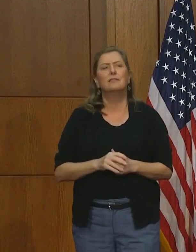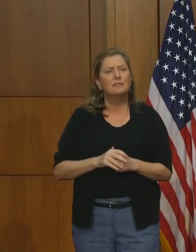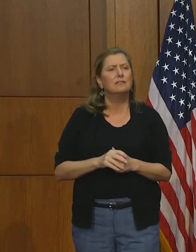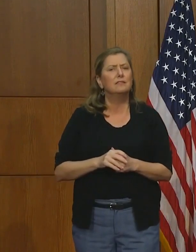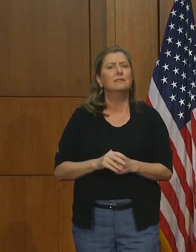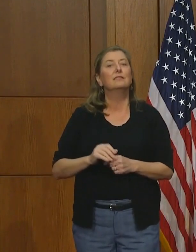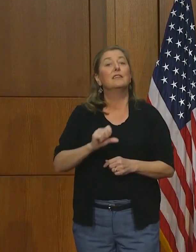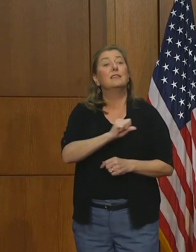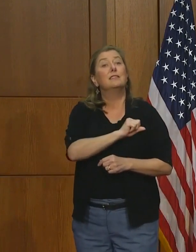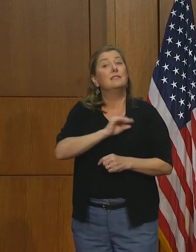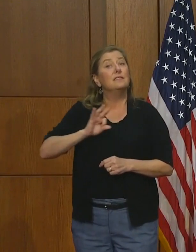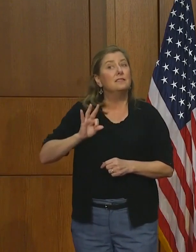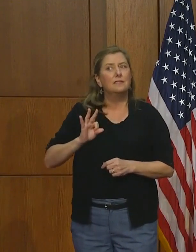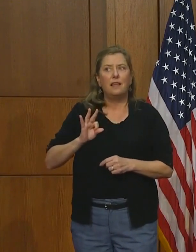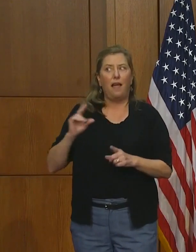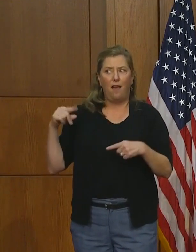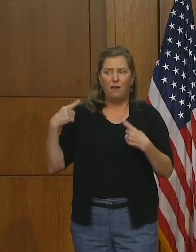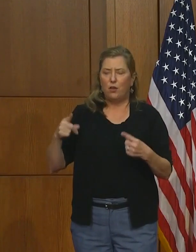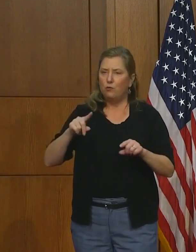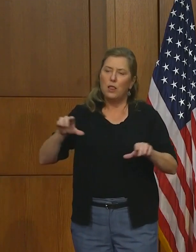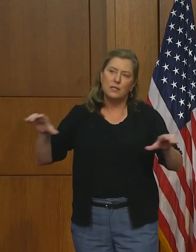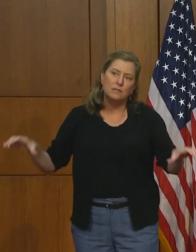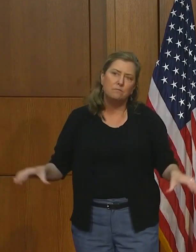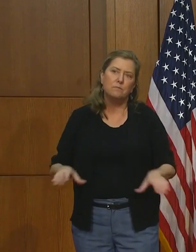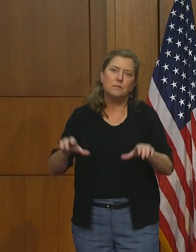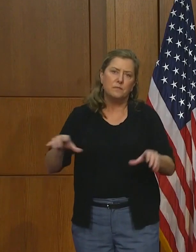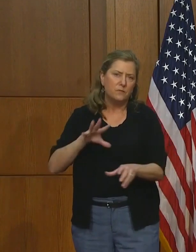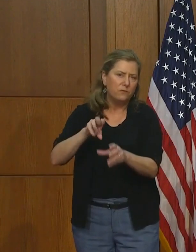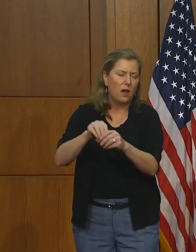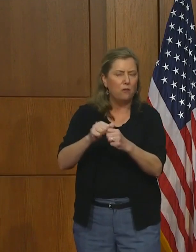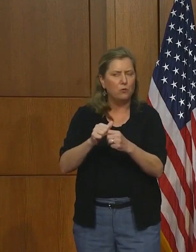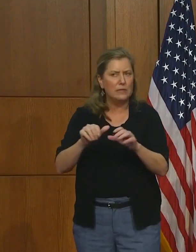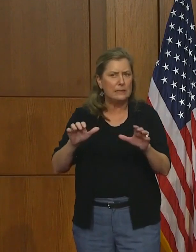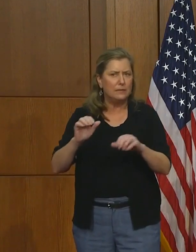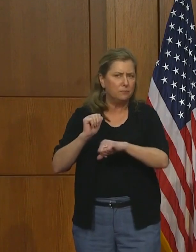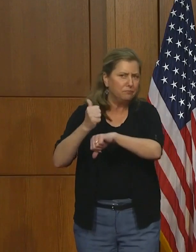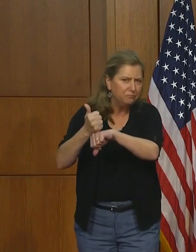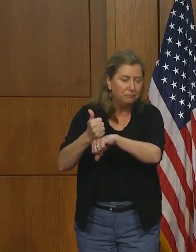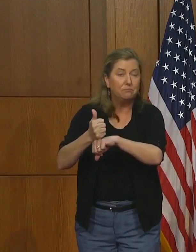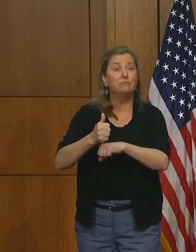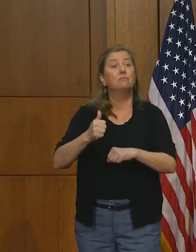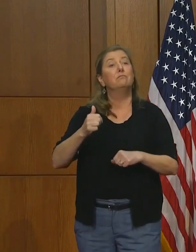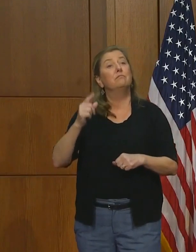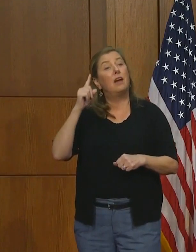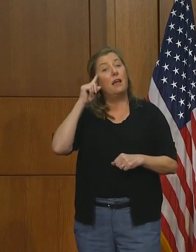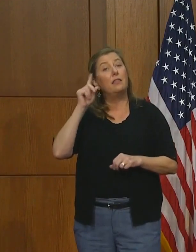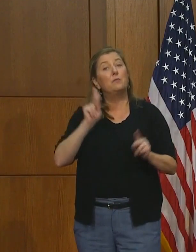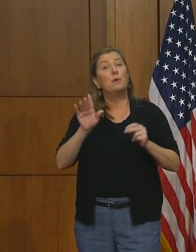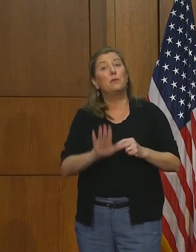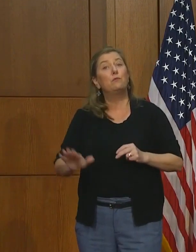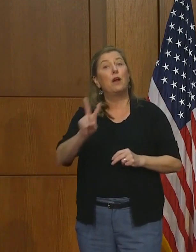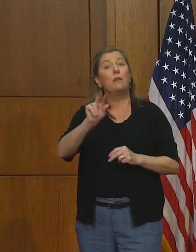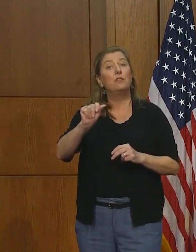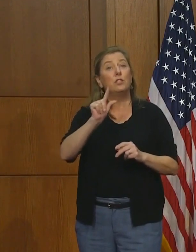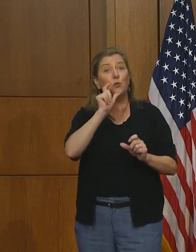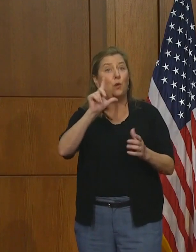THAT BY SUNDAY- OUR STAFF- HIS OF REALLY- PLAYED A LARGE ROLE